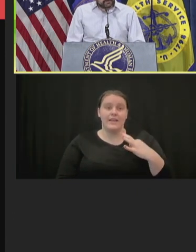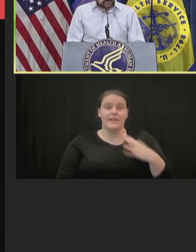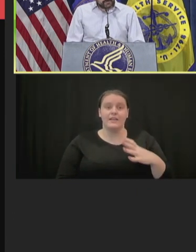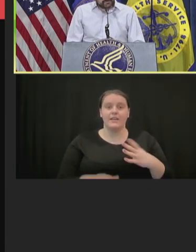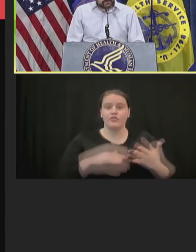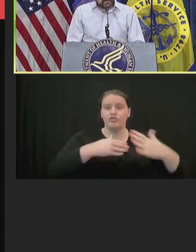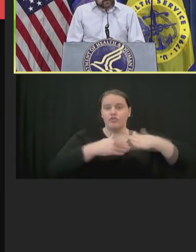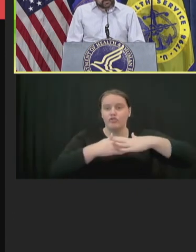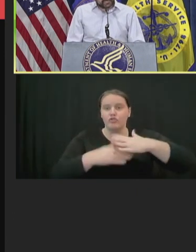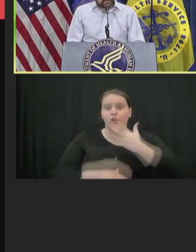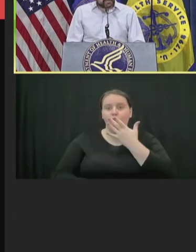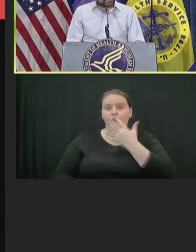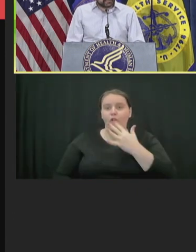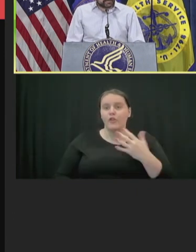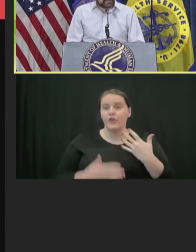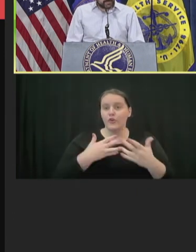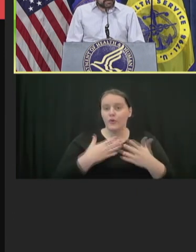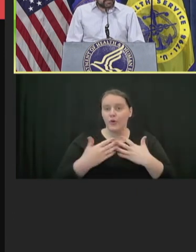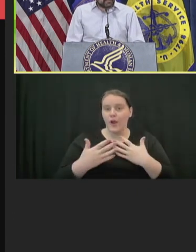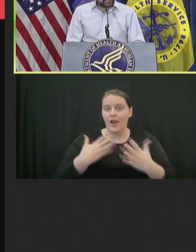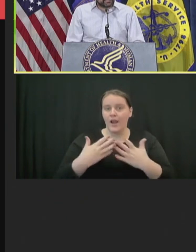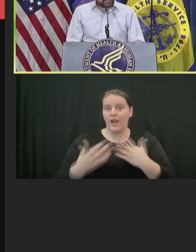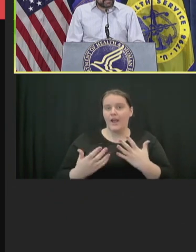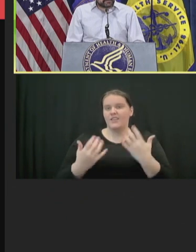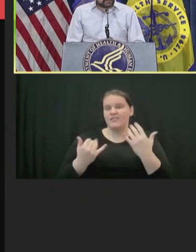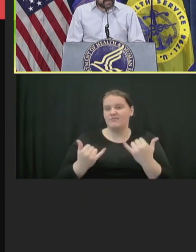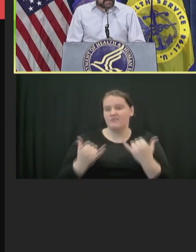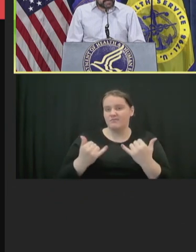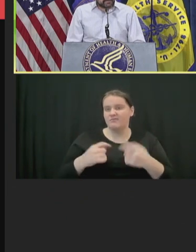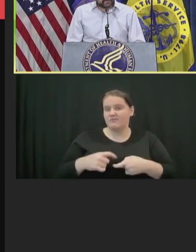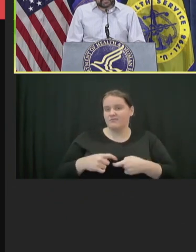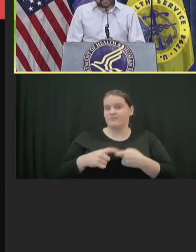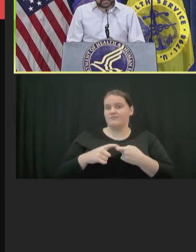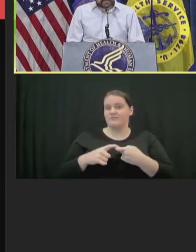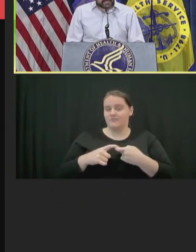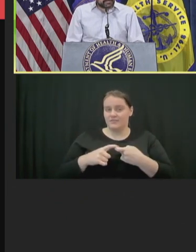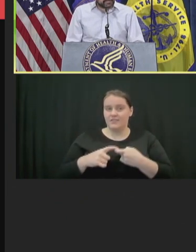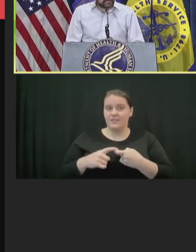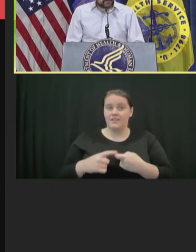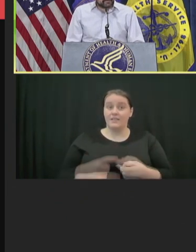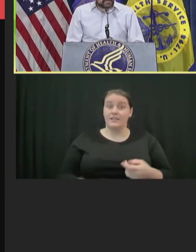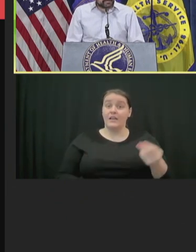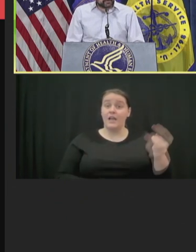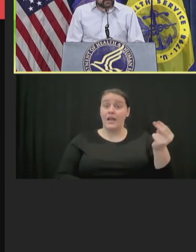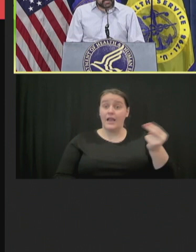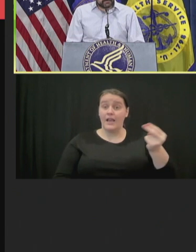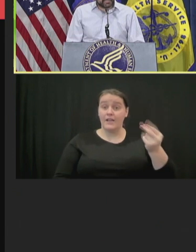those for which work has recently stopped. In the case of that H56 candidate in phase 2B, based on